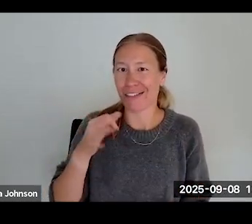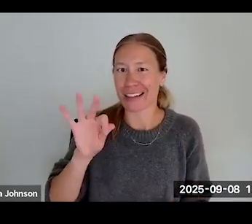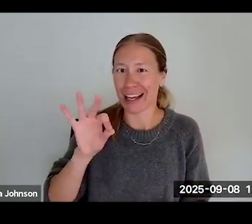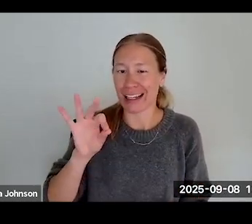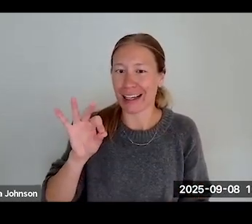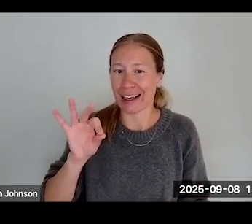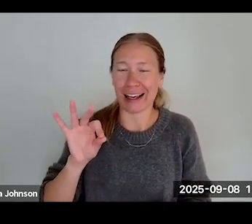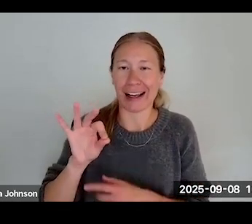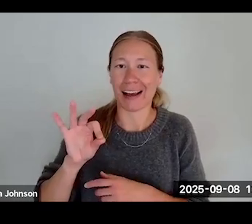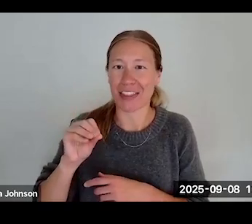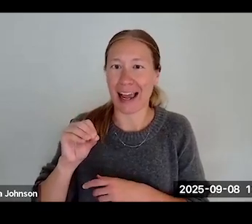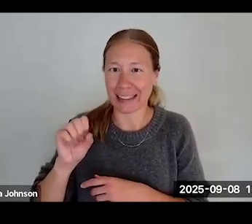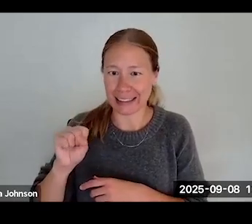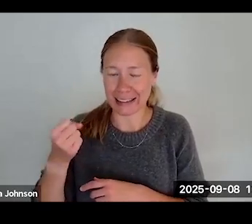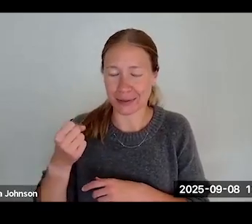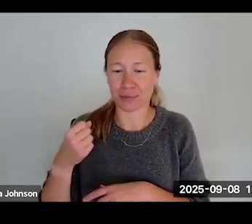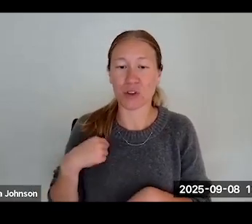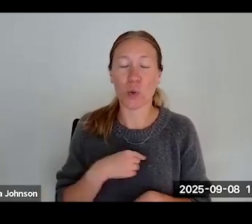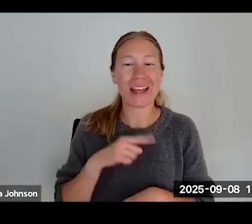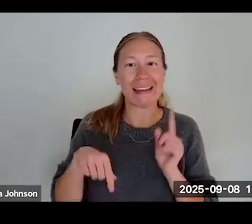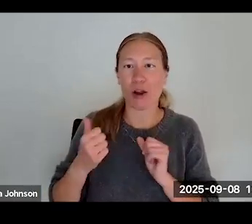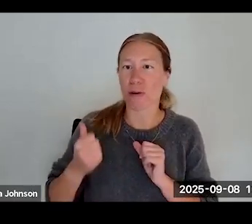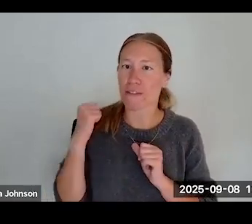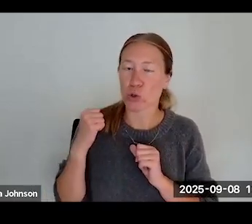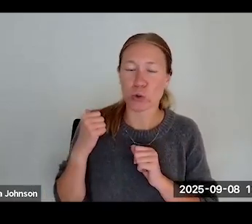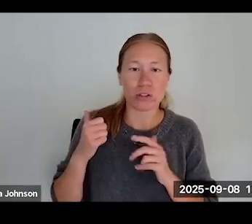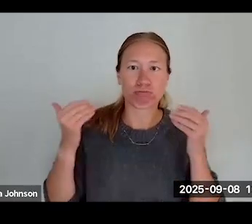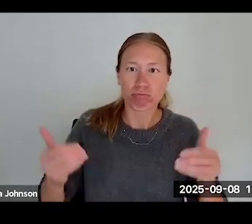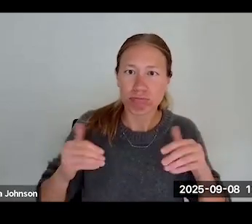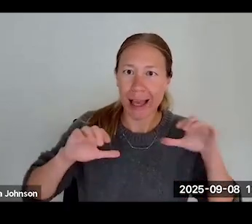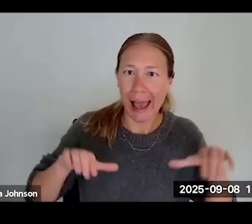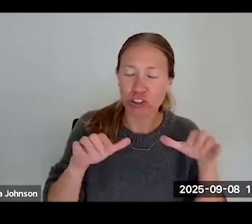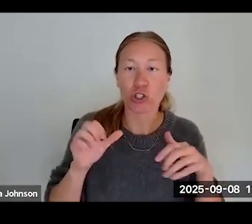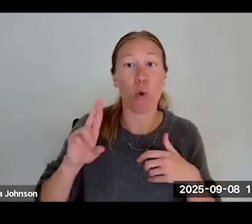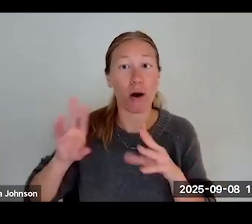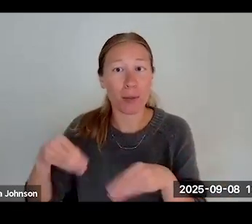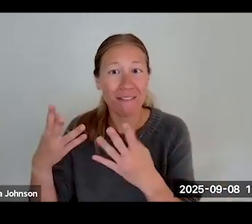It also illustrates that we cannot refuse to take action or provide support when people with disabilities